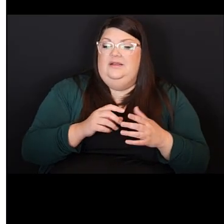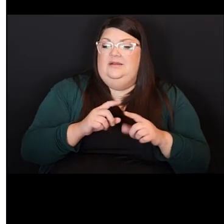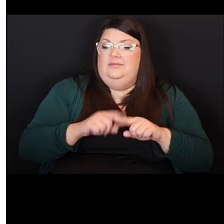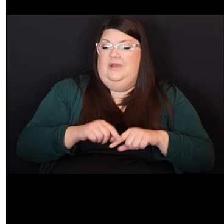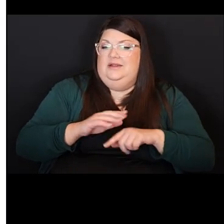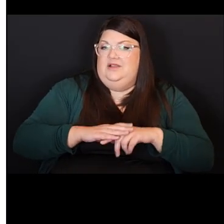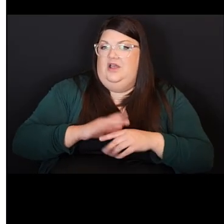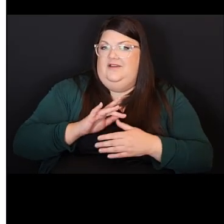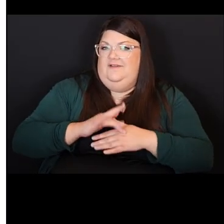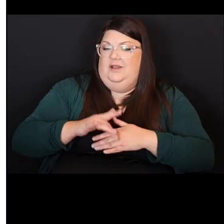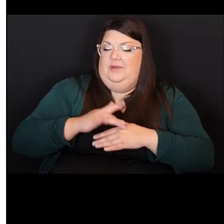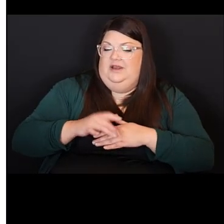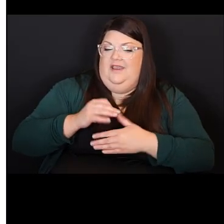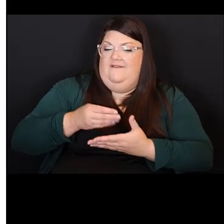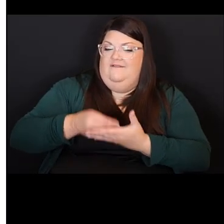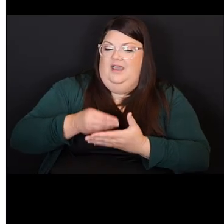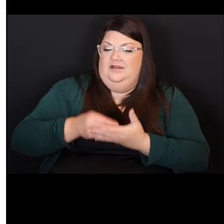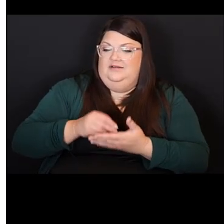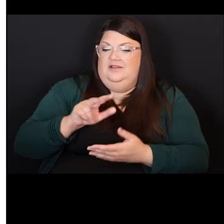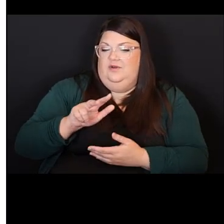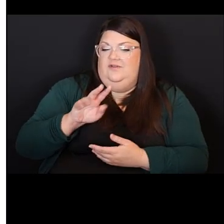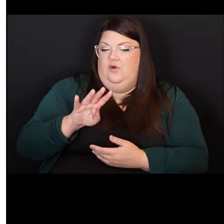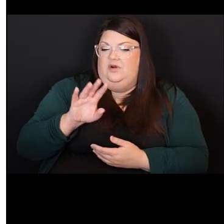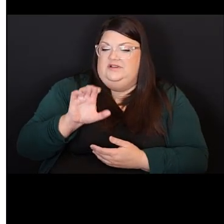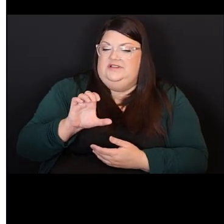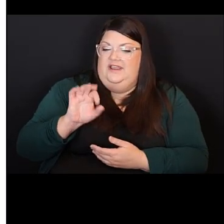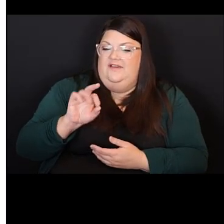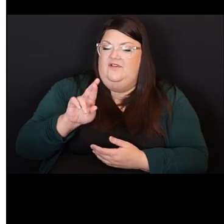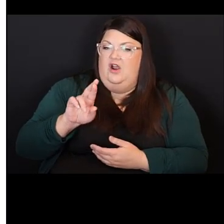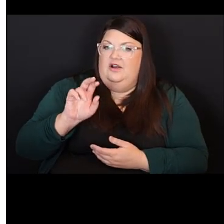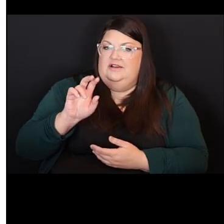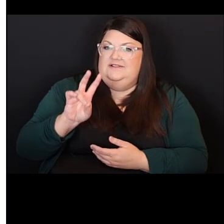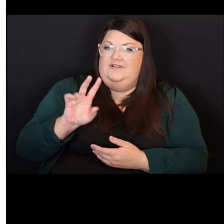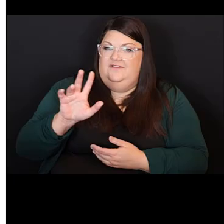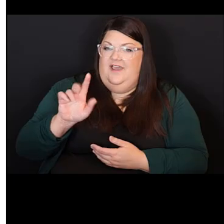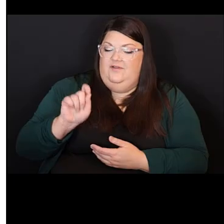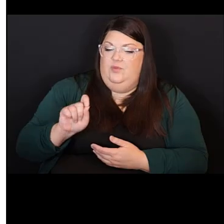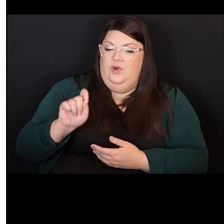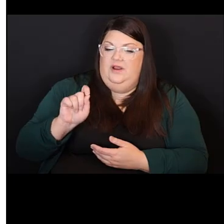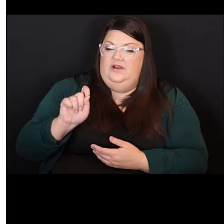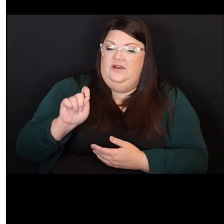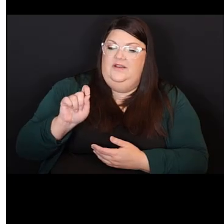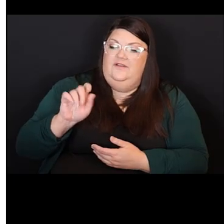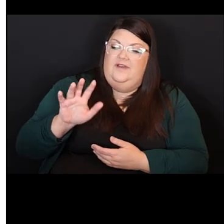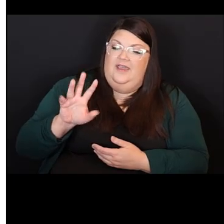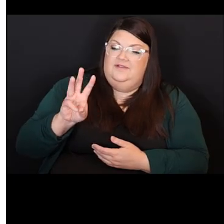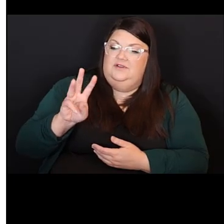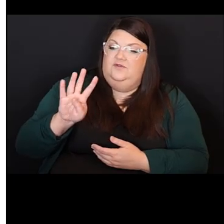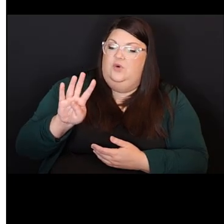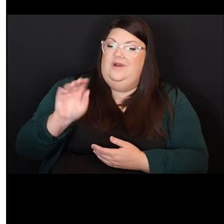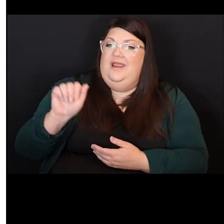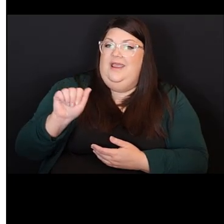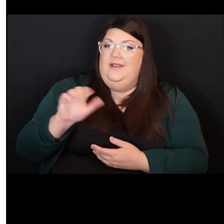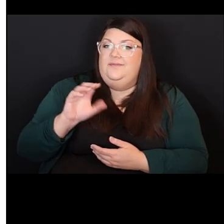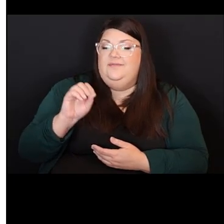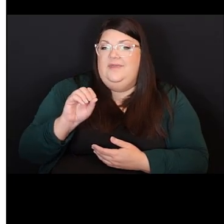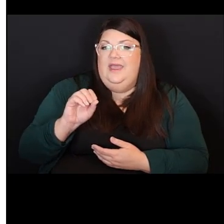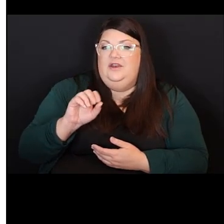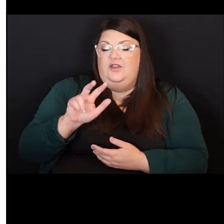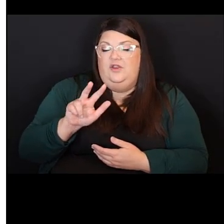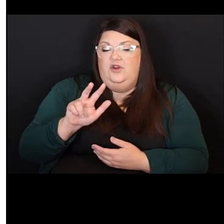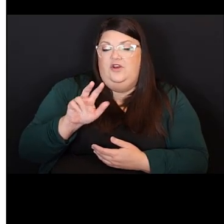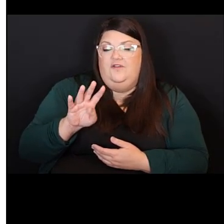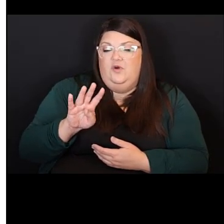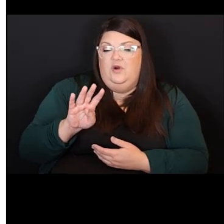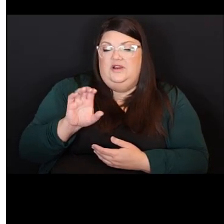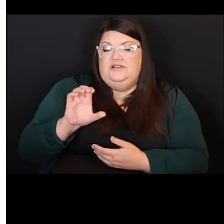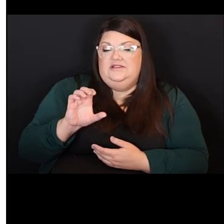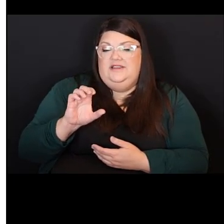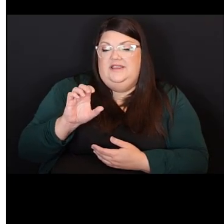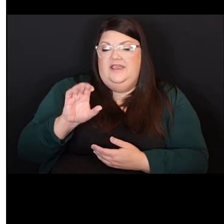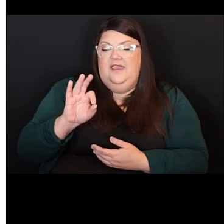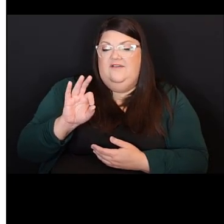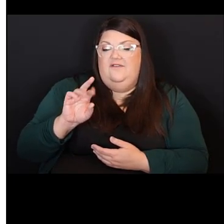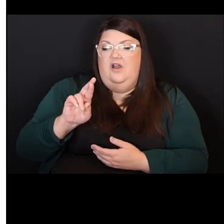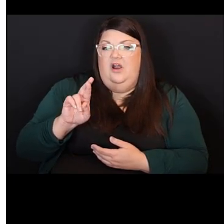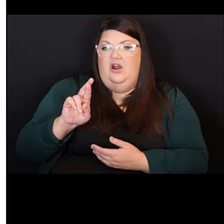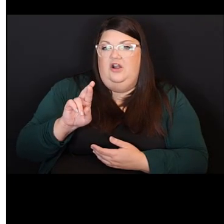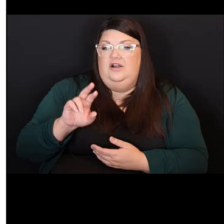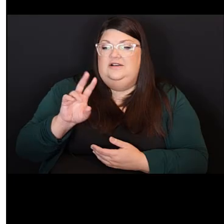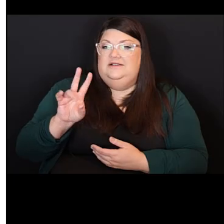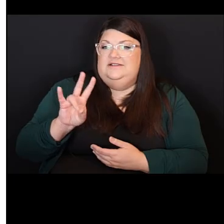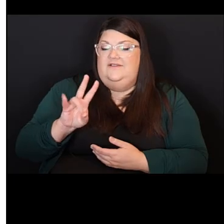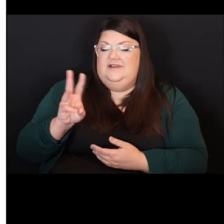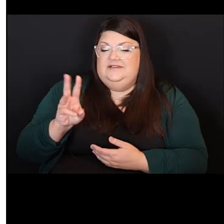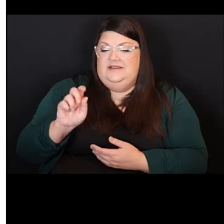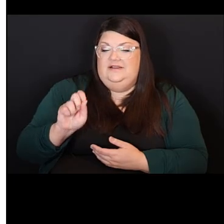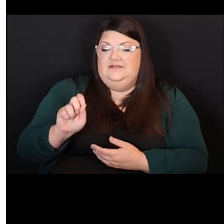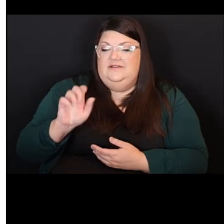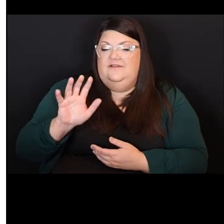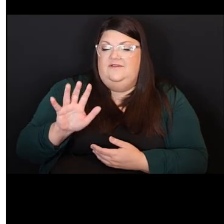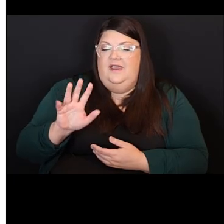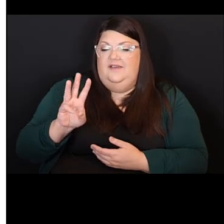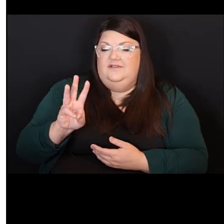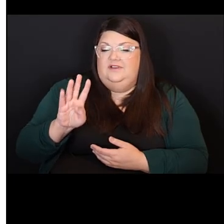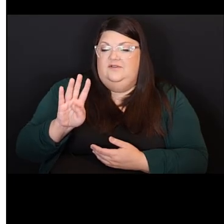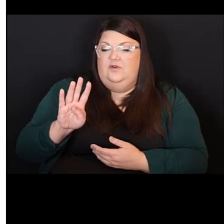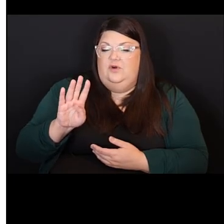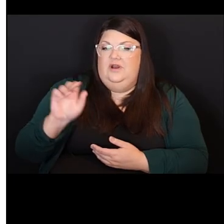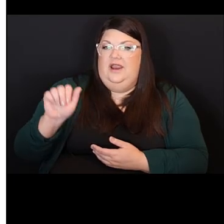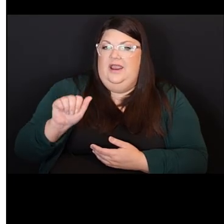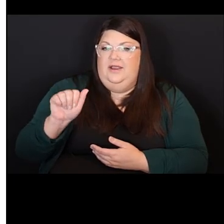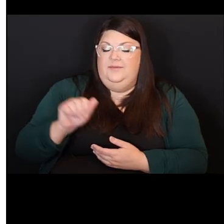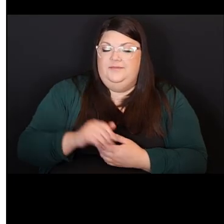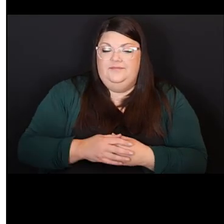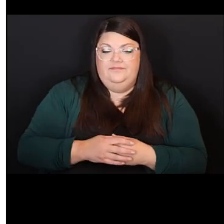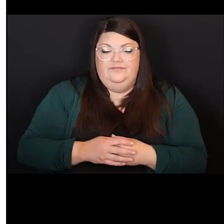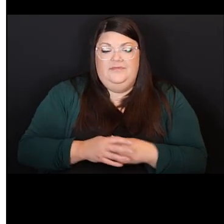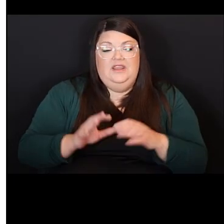availability of funds 34 CFR 75.564(a) and 34 CFR 76.564(a).